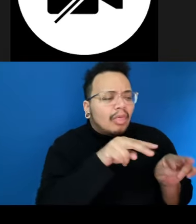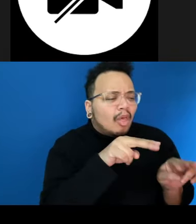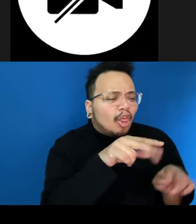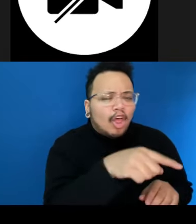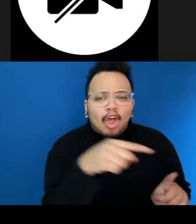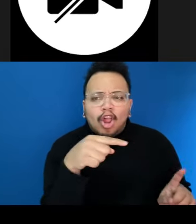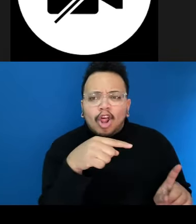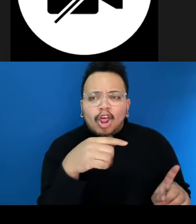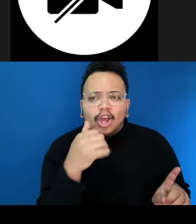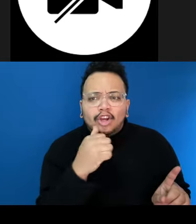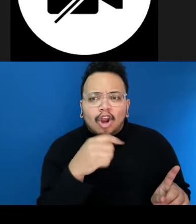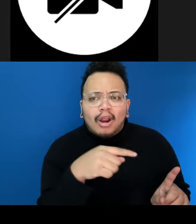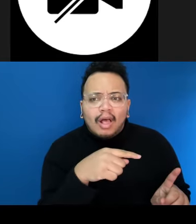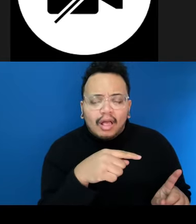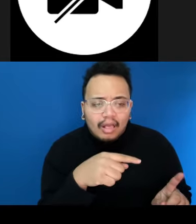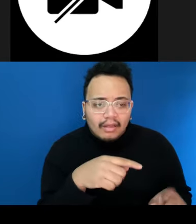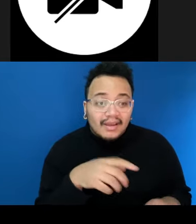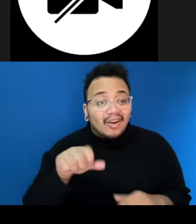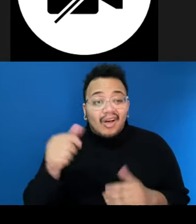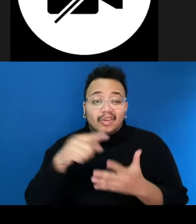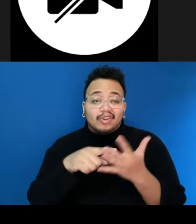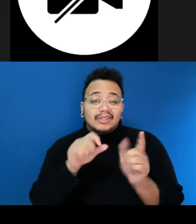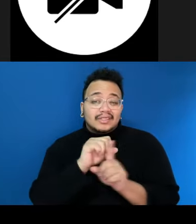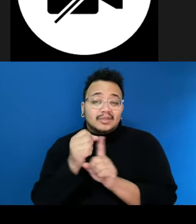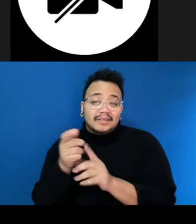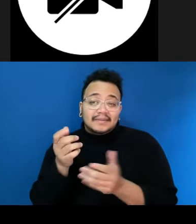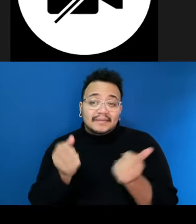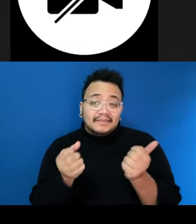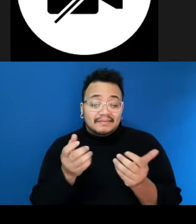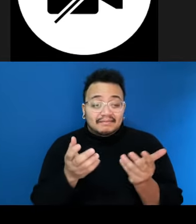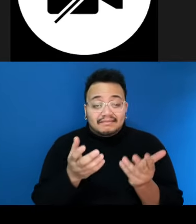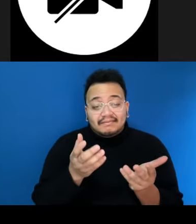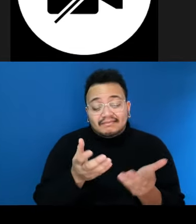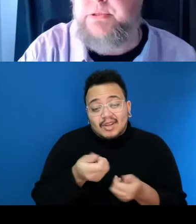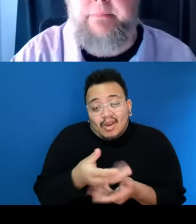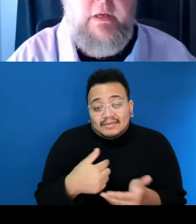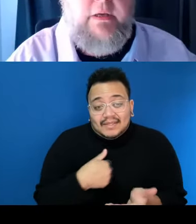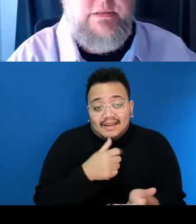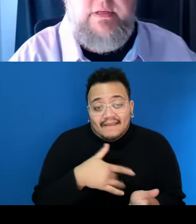"And other similar incidents that made me feel unsafe." Thanks Loree.